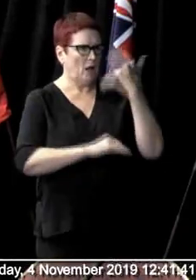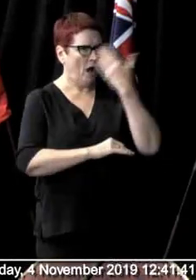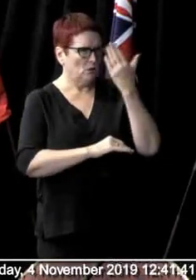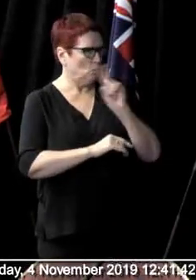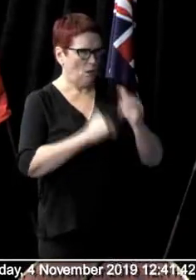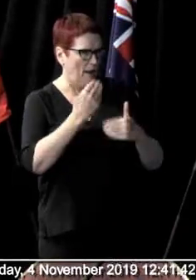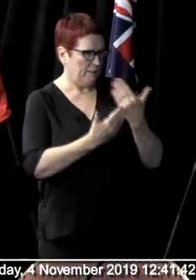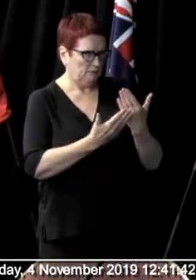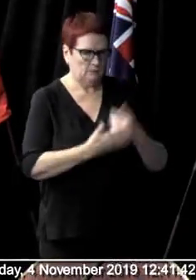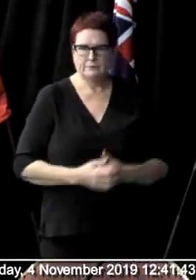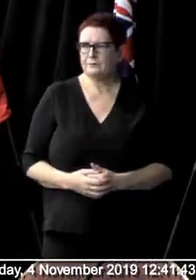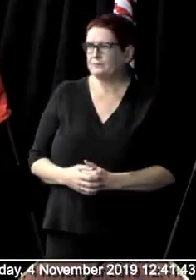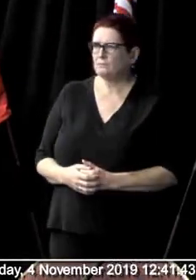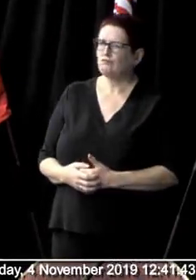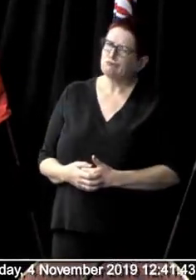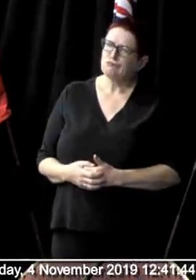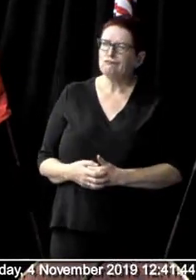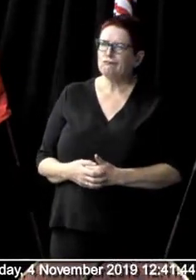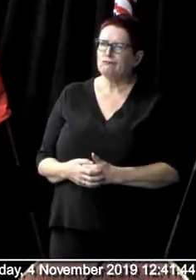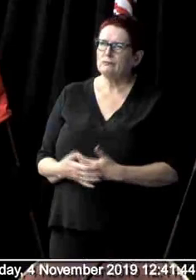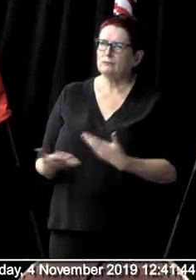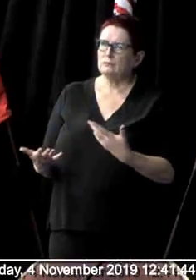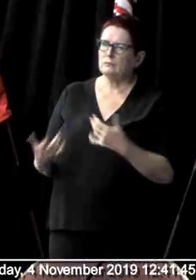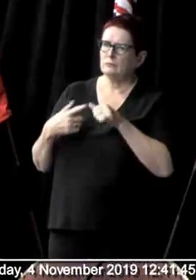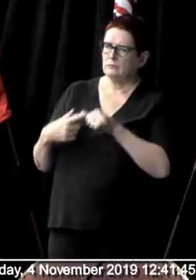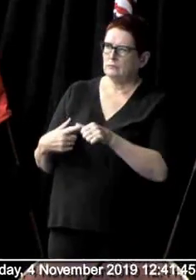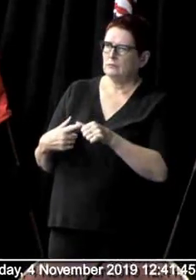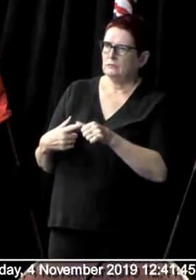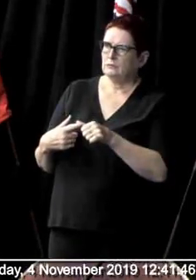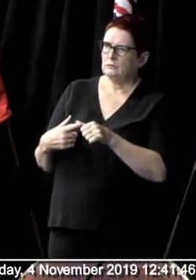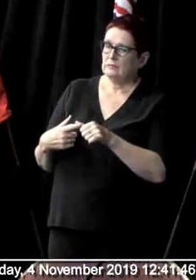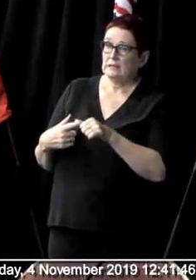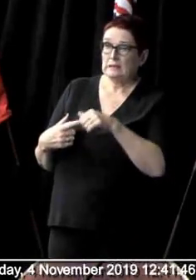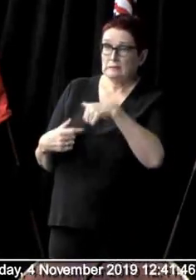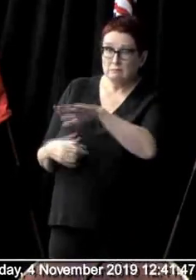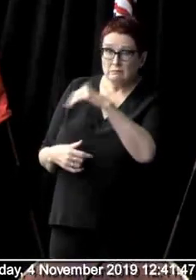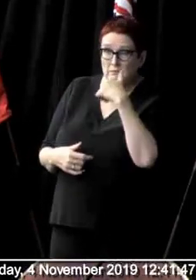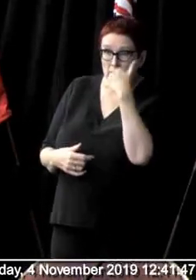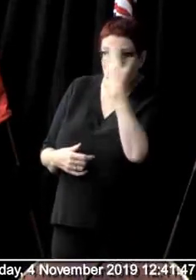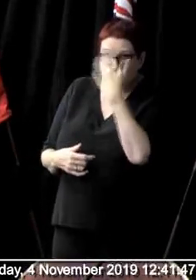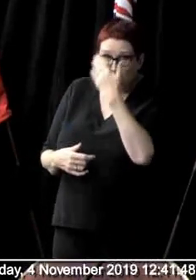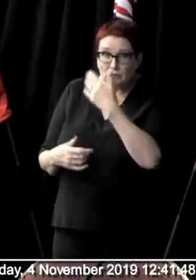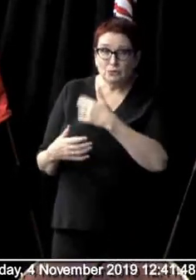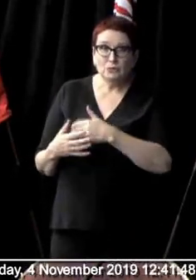I guess I looked at going to highschool as if without the view